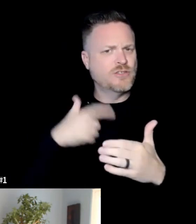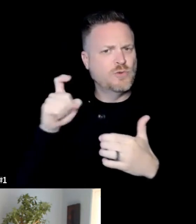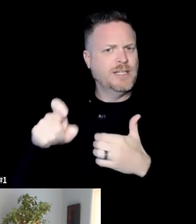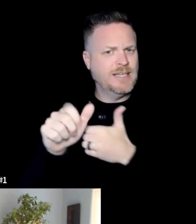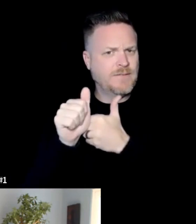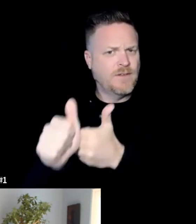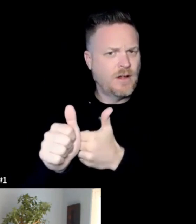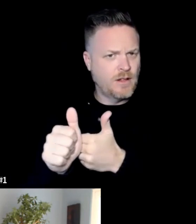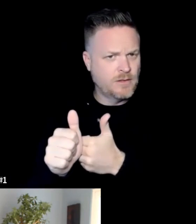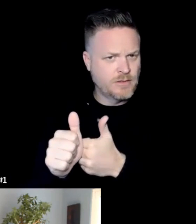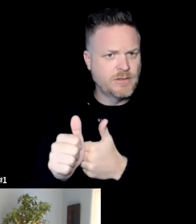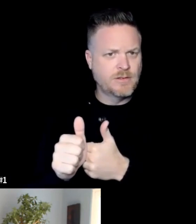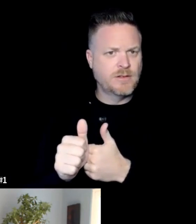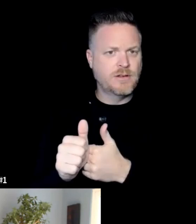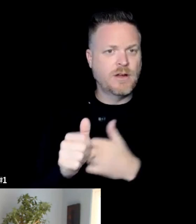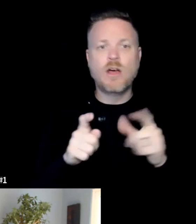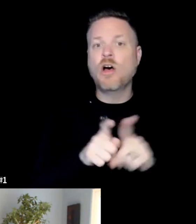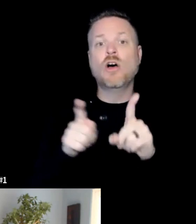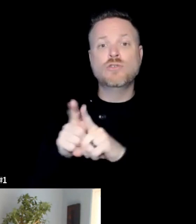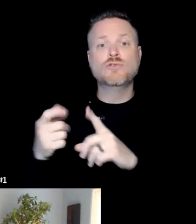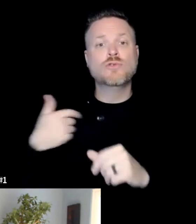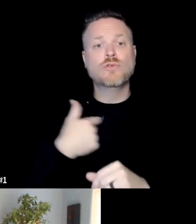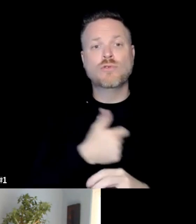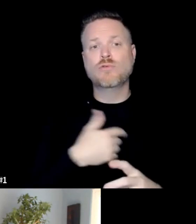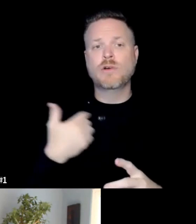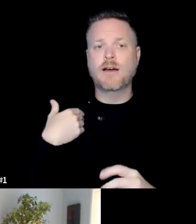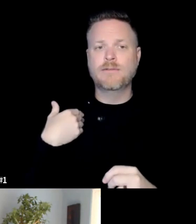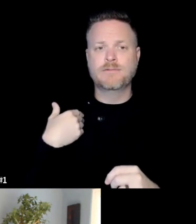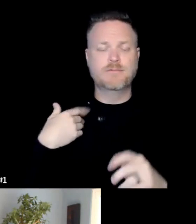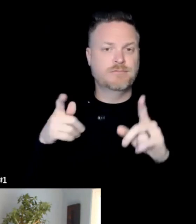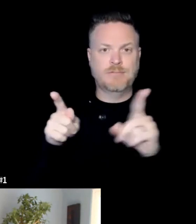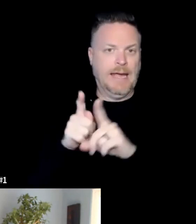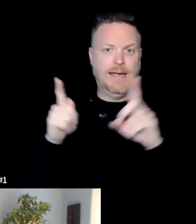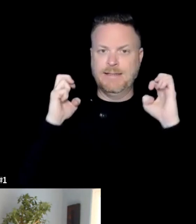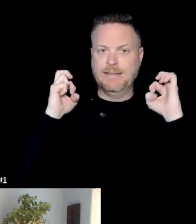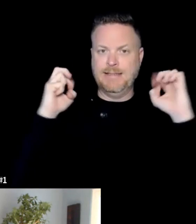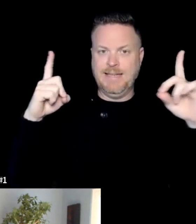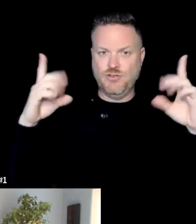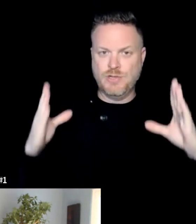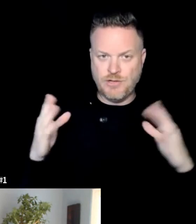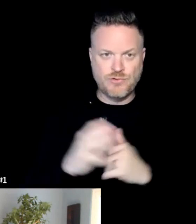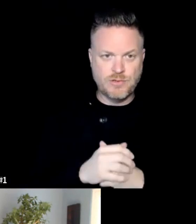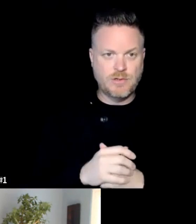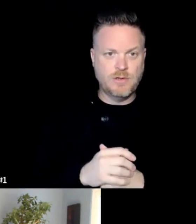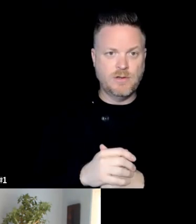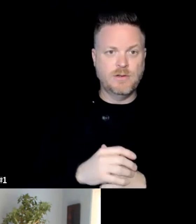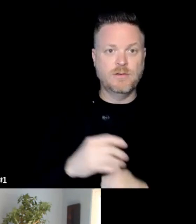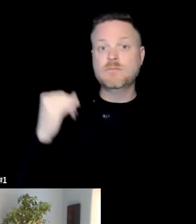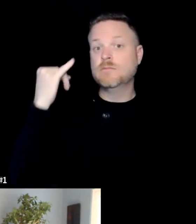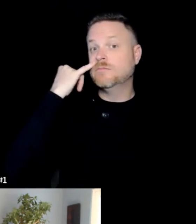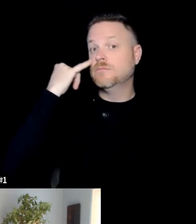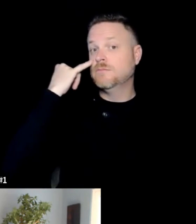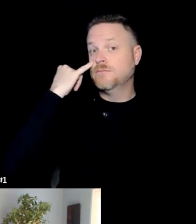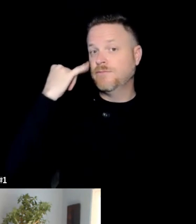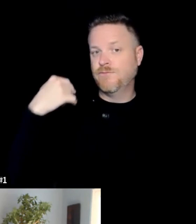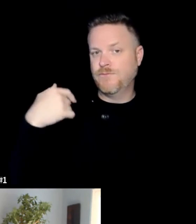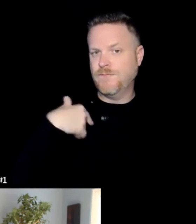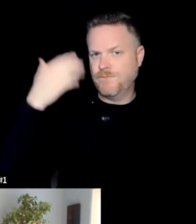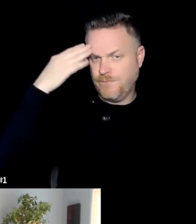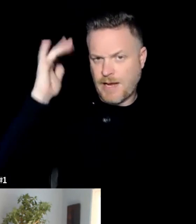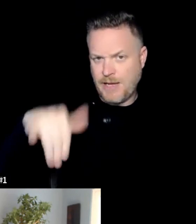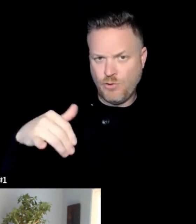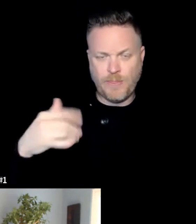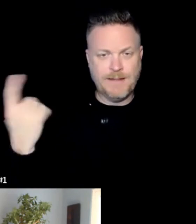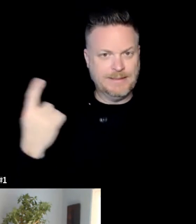There are laws but we also have as educators if I know that something could hurt a student's